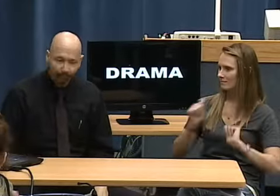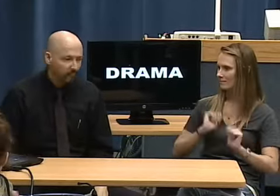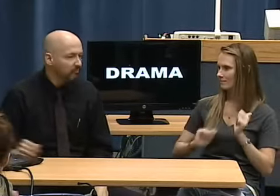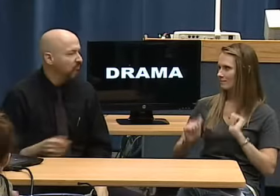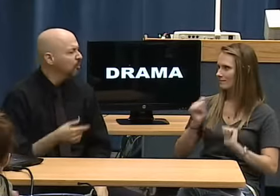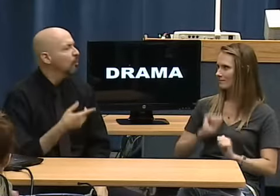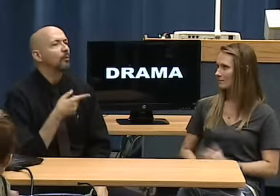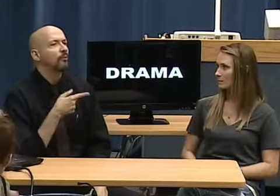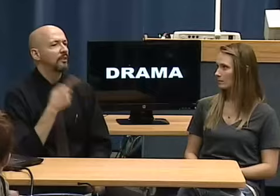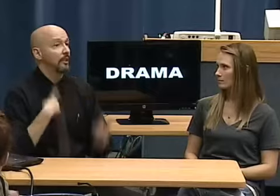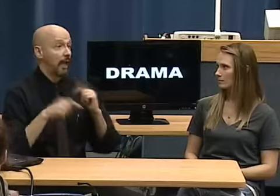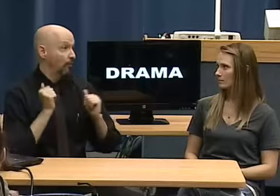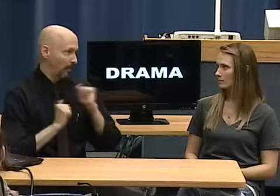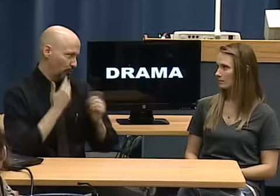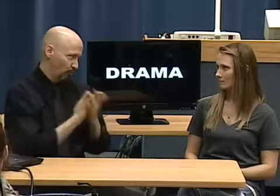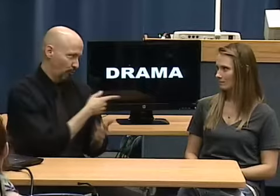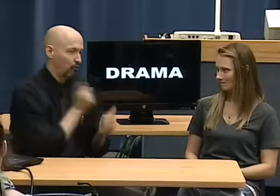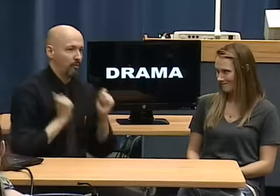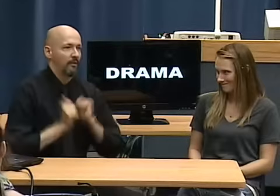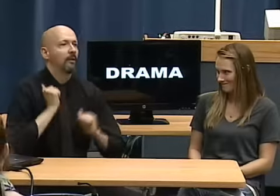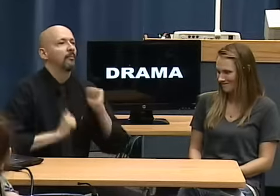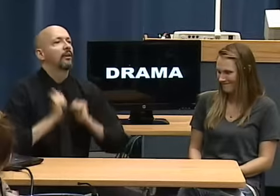Drama. You signed "drama." Good.